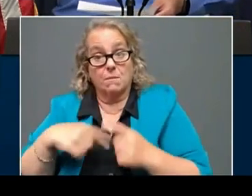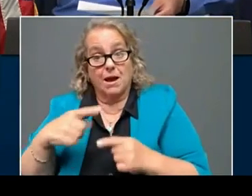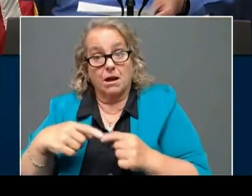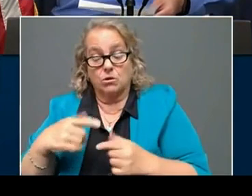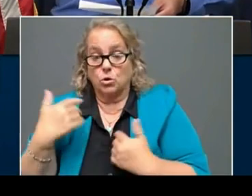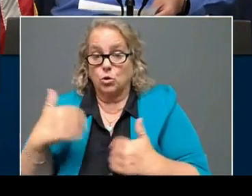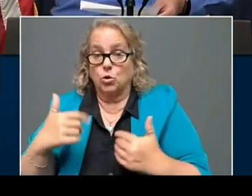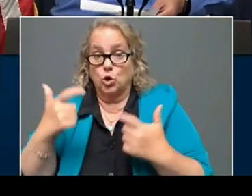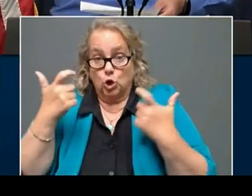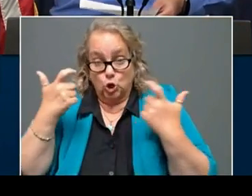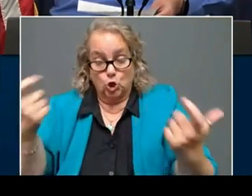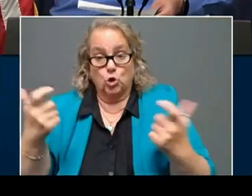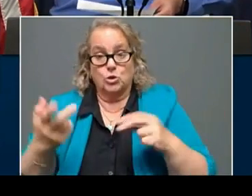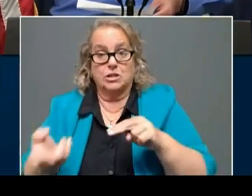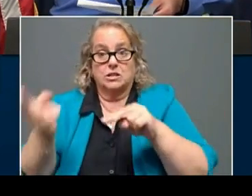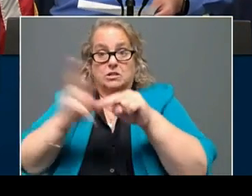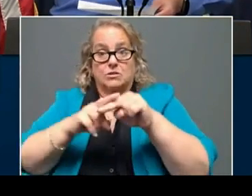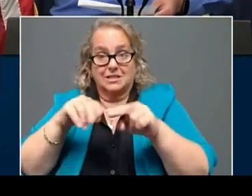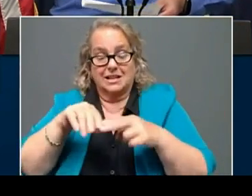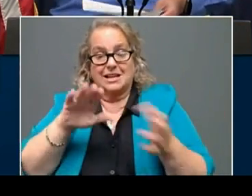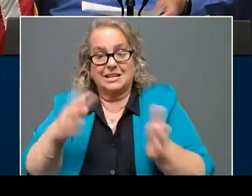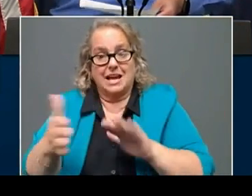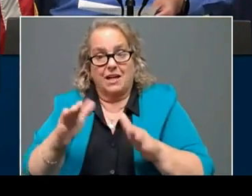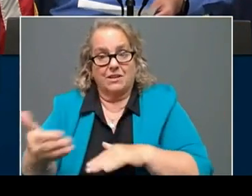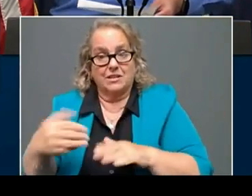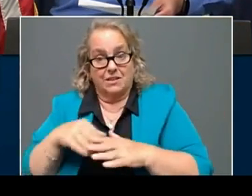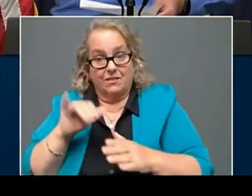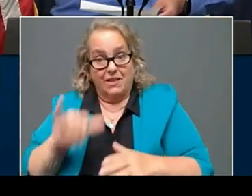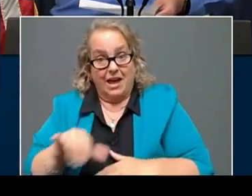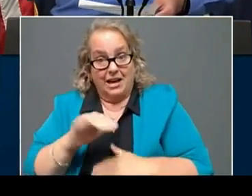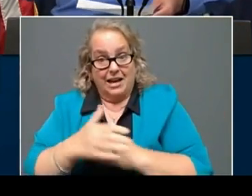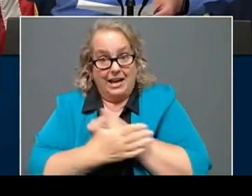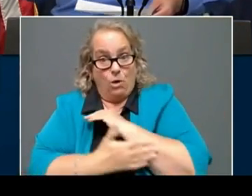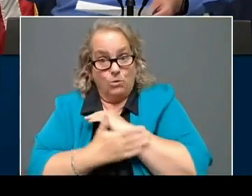in deaths in that county and in that community and all but one of them